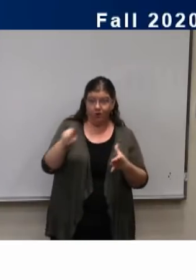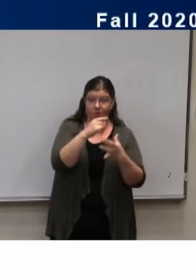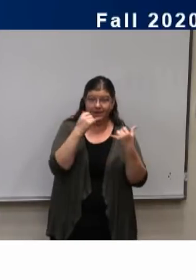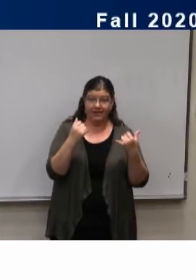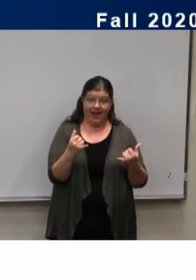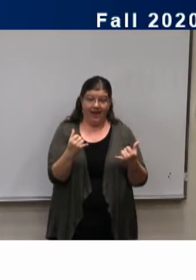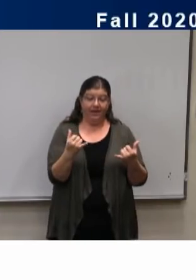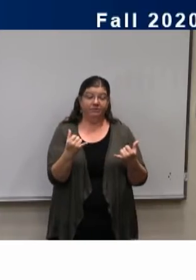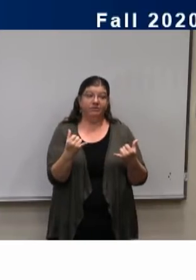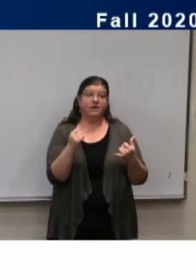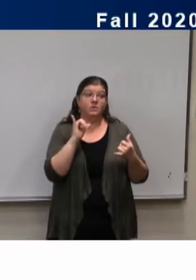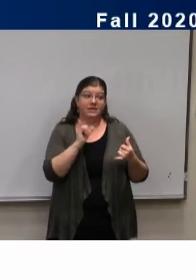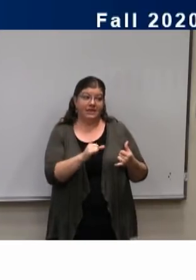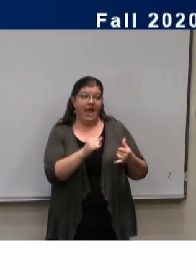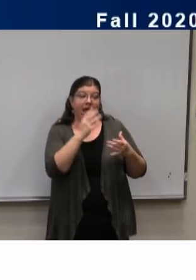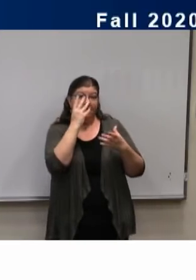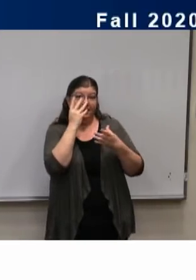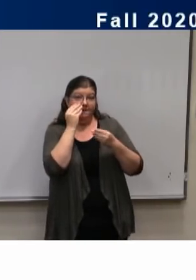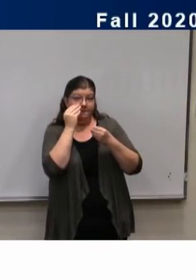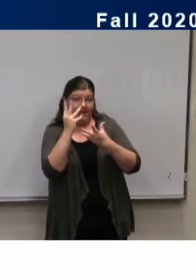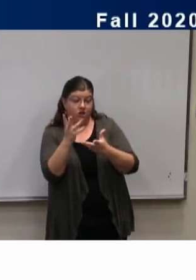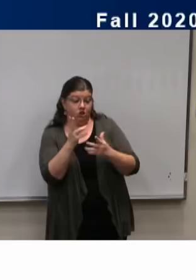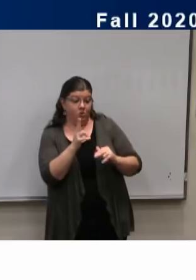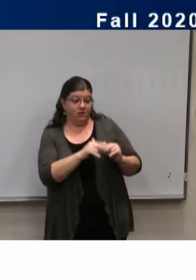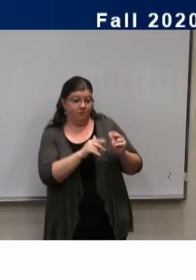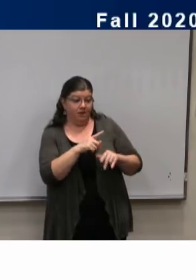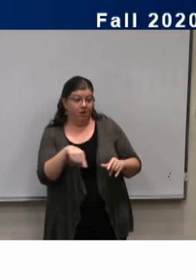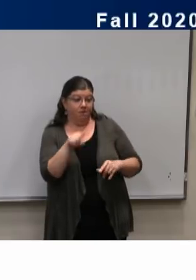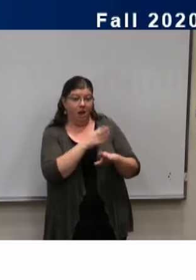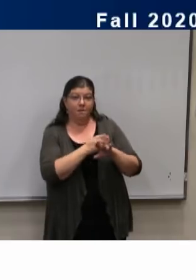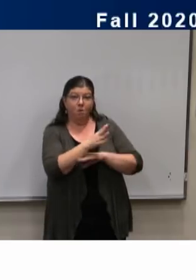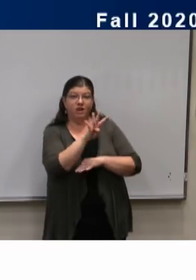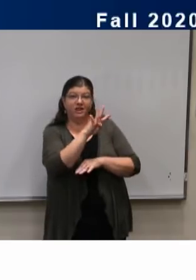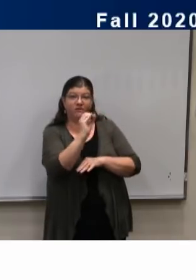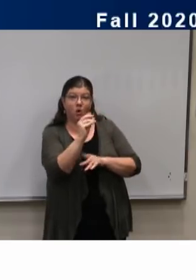that was actually built by more than 40 people working together,